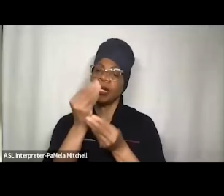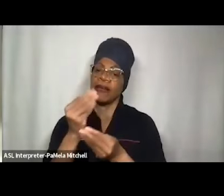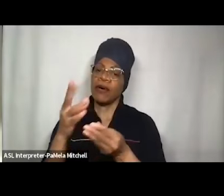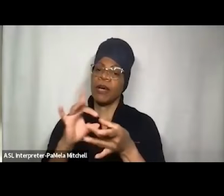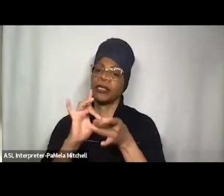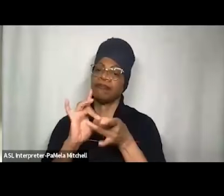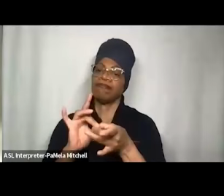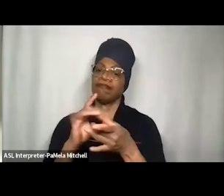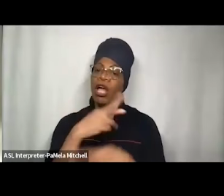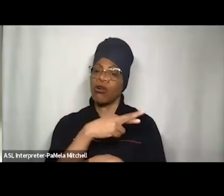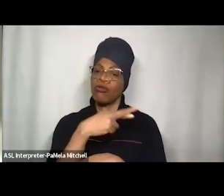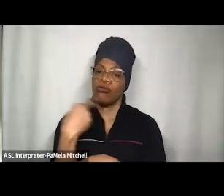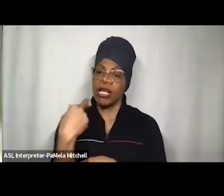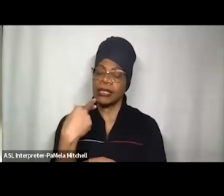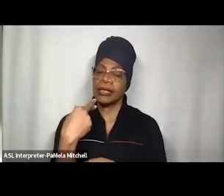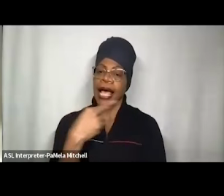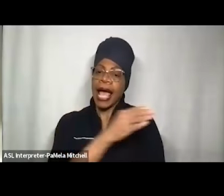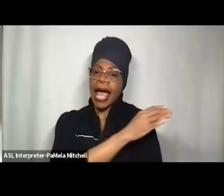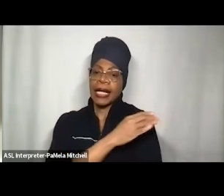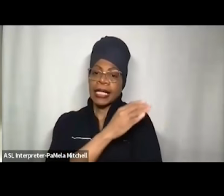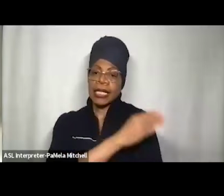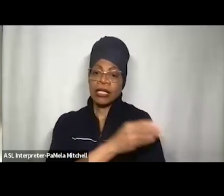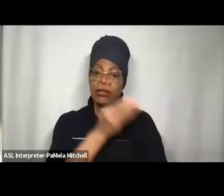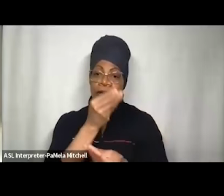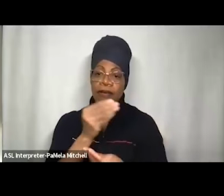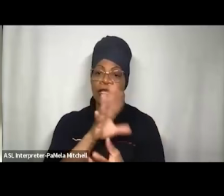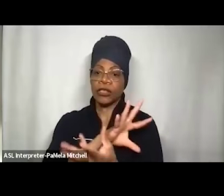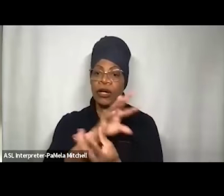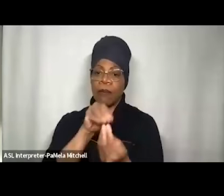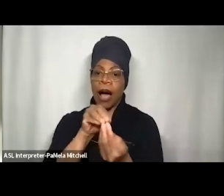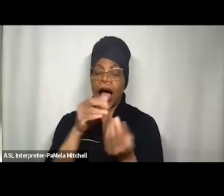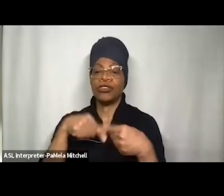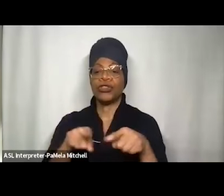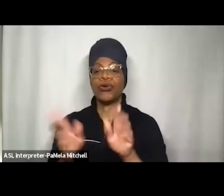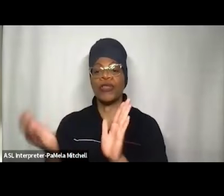and clinical information combined during the reentry planning process,